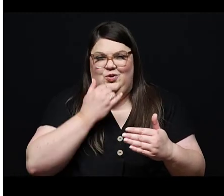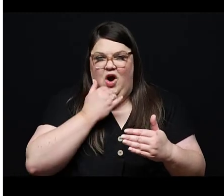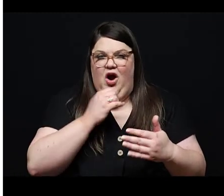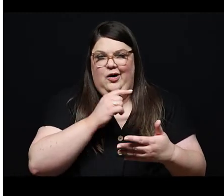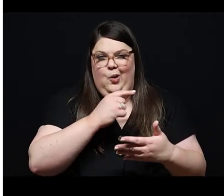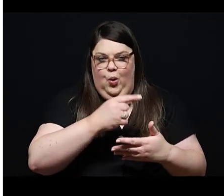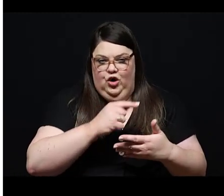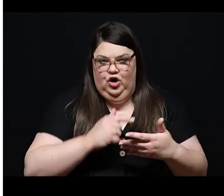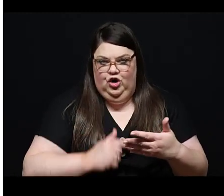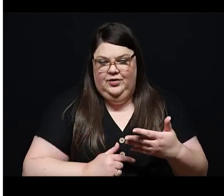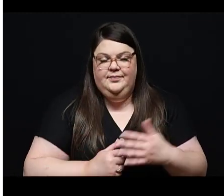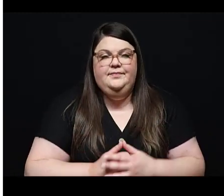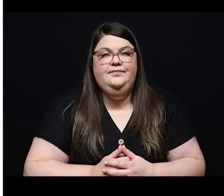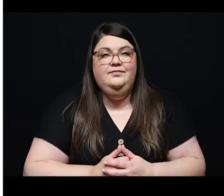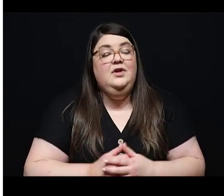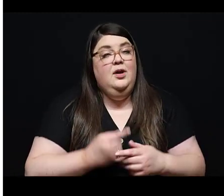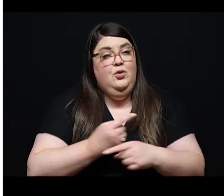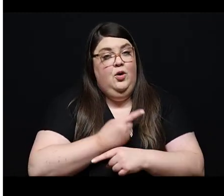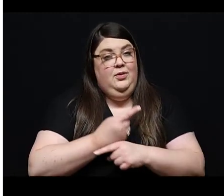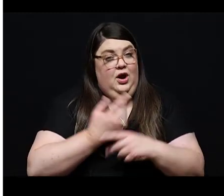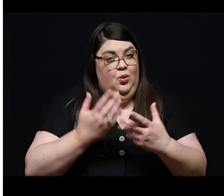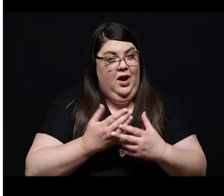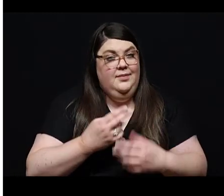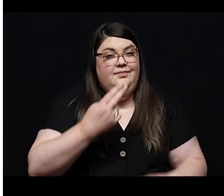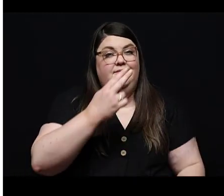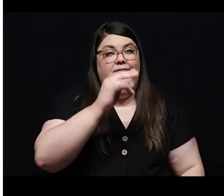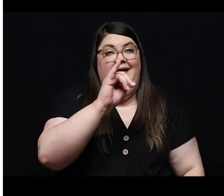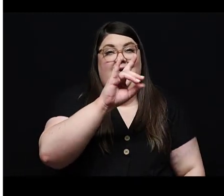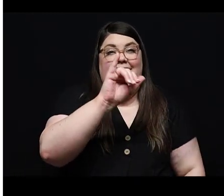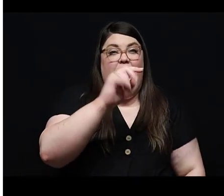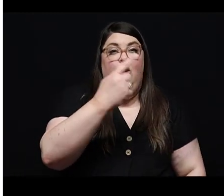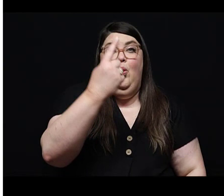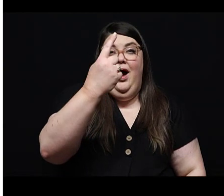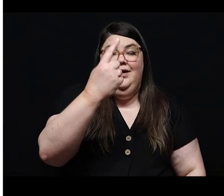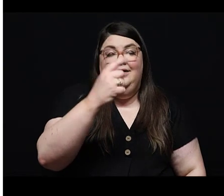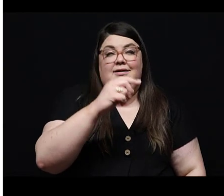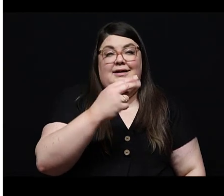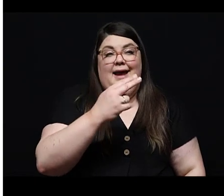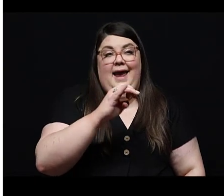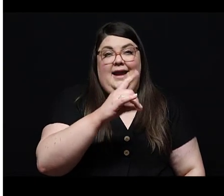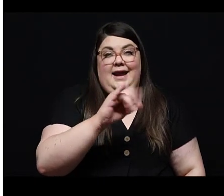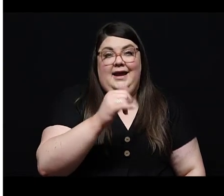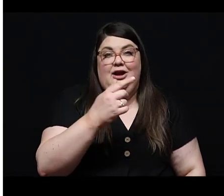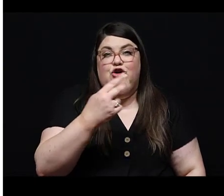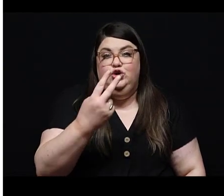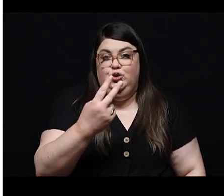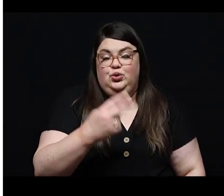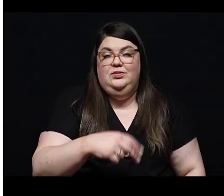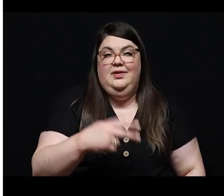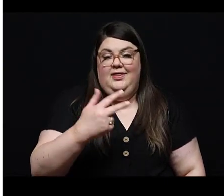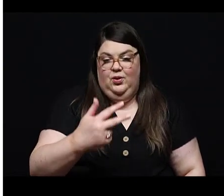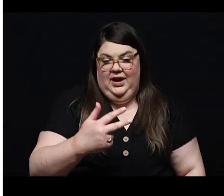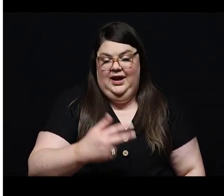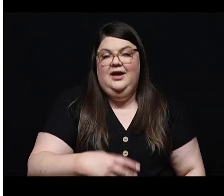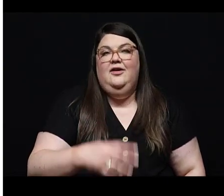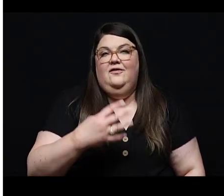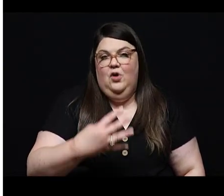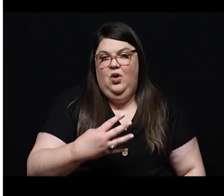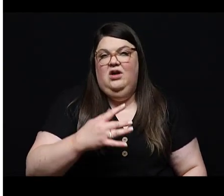A correct heading structure would be: Heading 1 -> Heading 2 -> Heading 3 -> Heading 4.